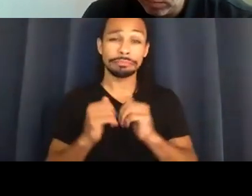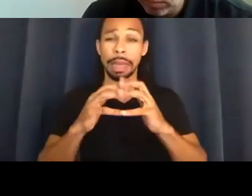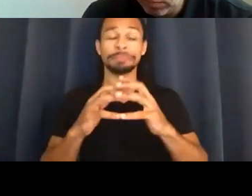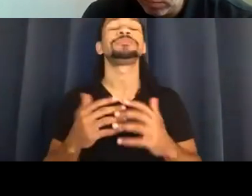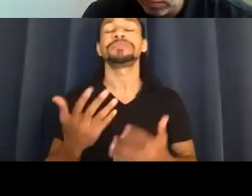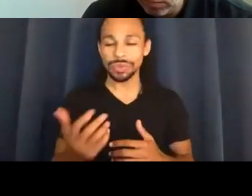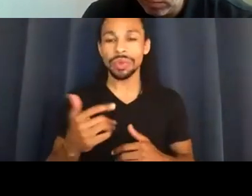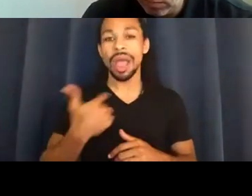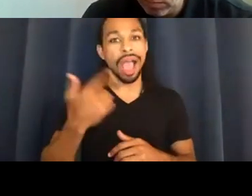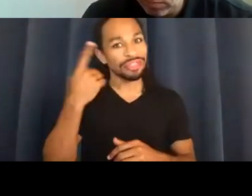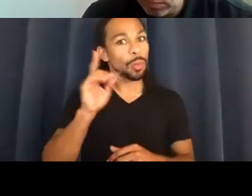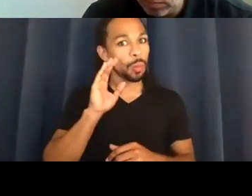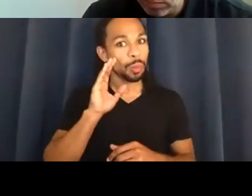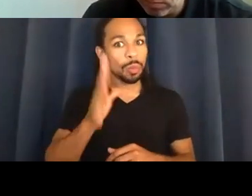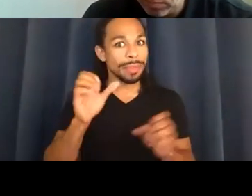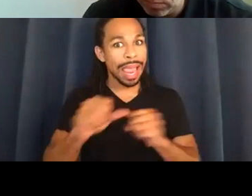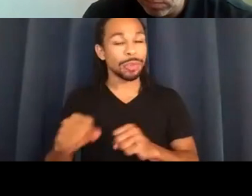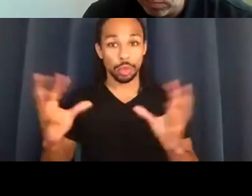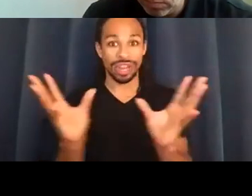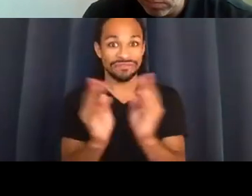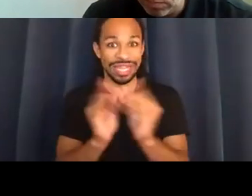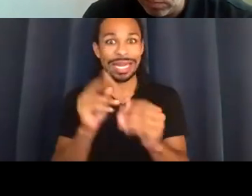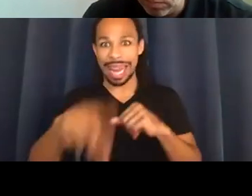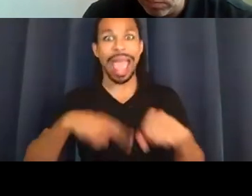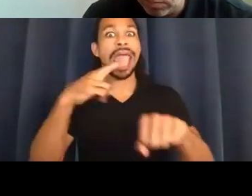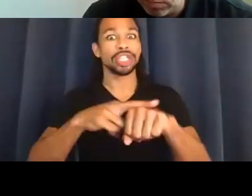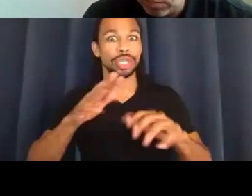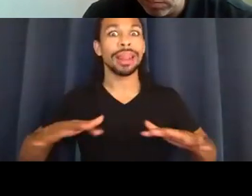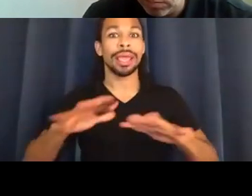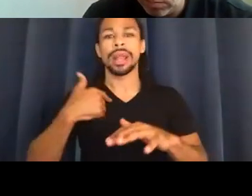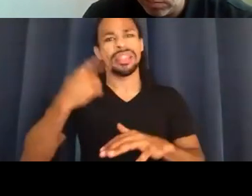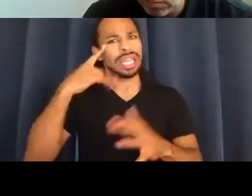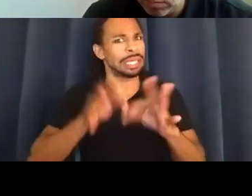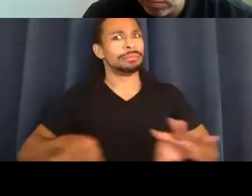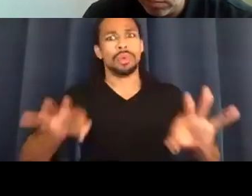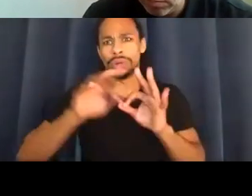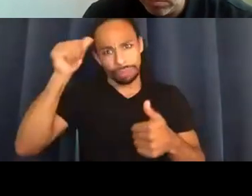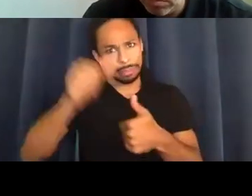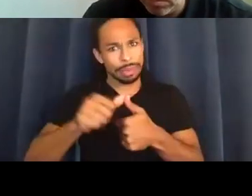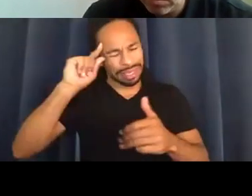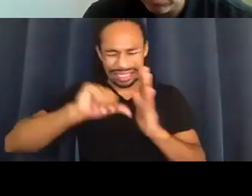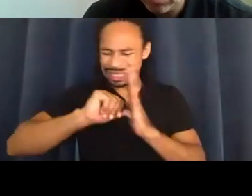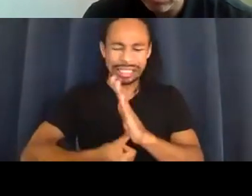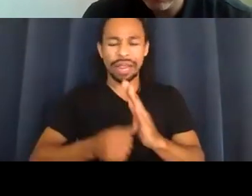I think it is so important to remember the strength of our industry. The performing